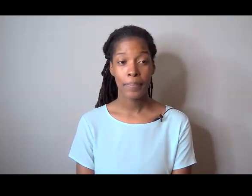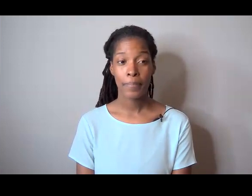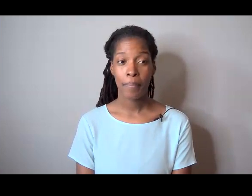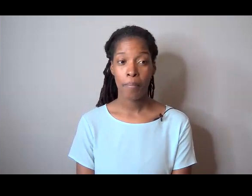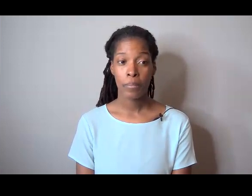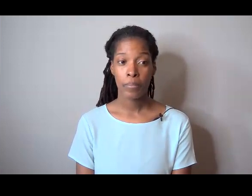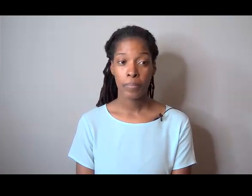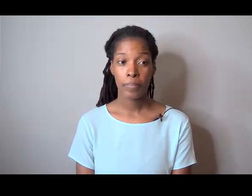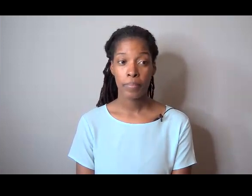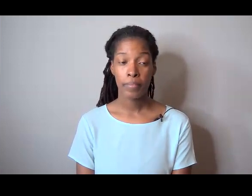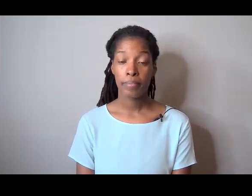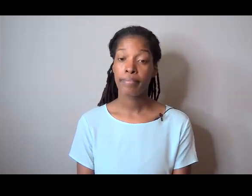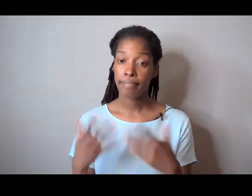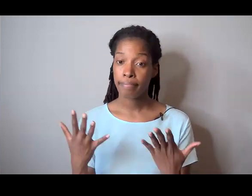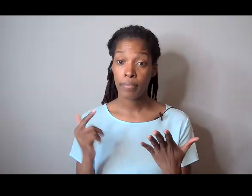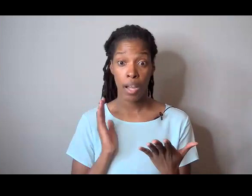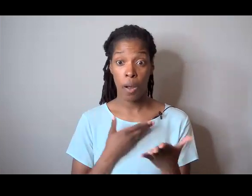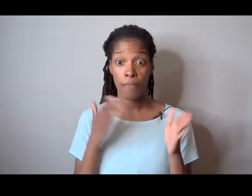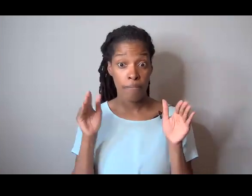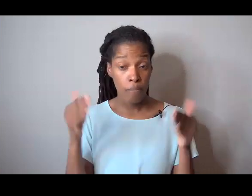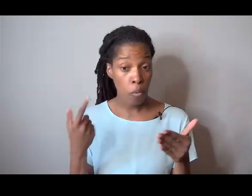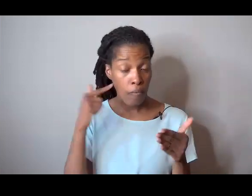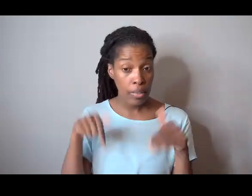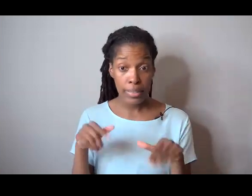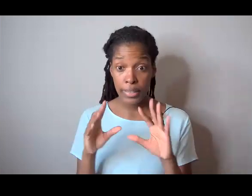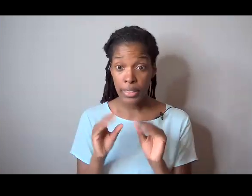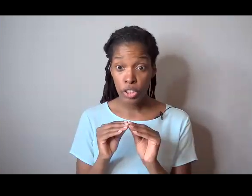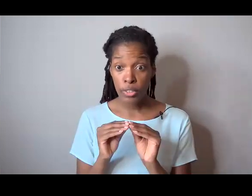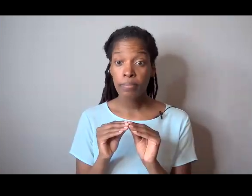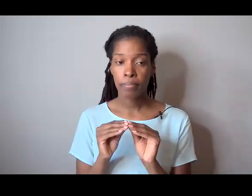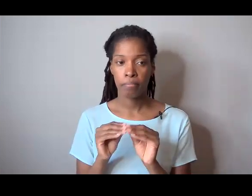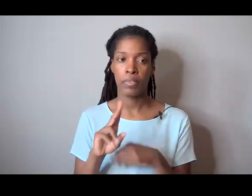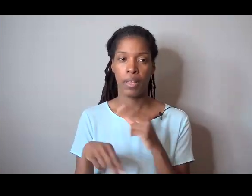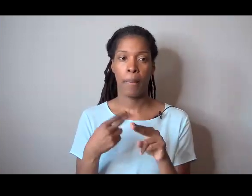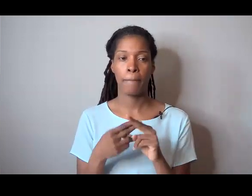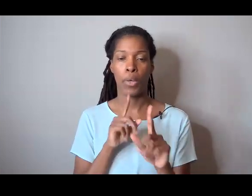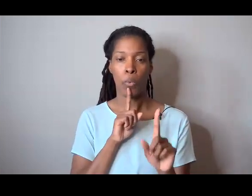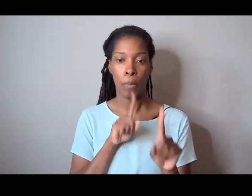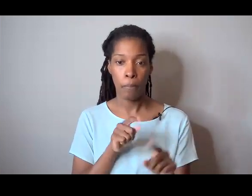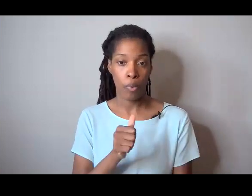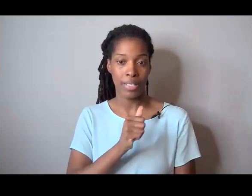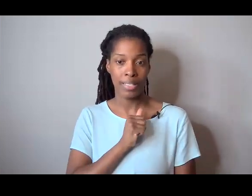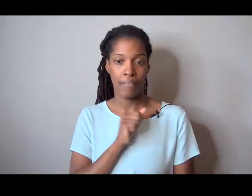So the focus for today's webinar is all about reporting self-employment activity